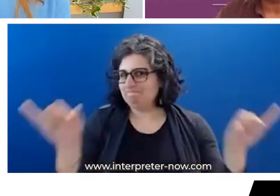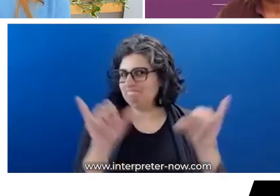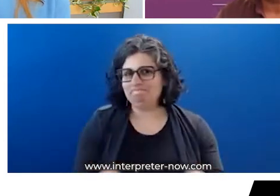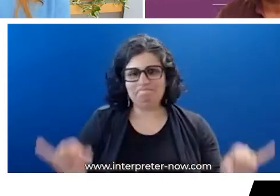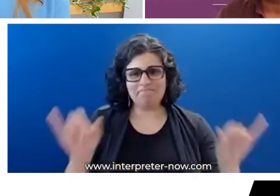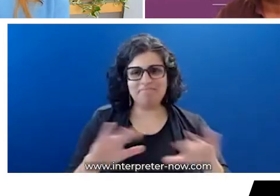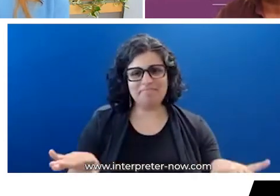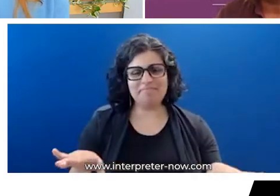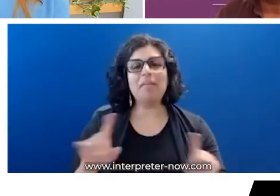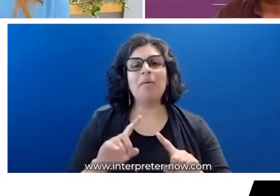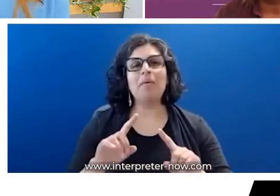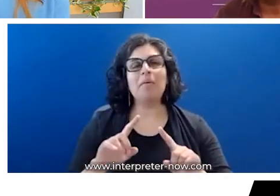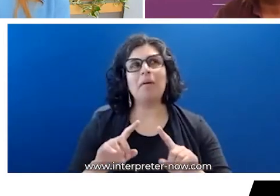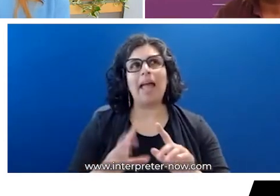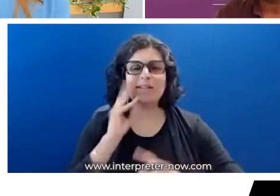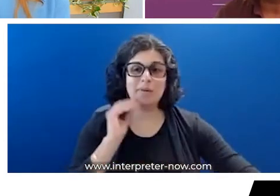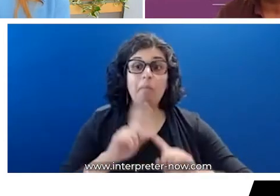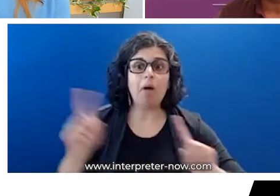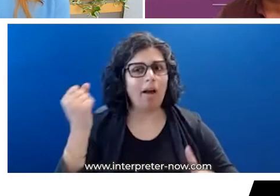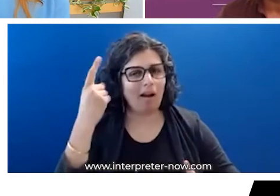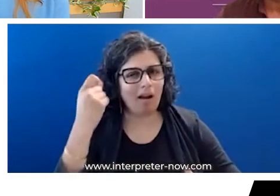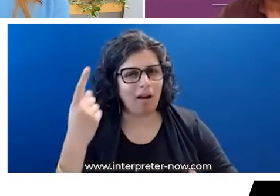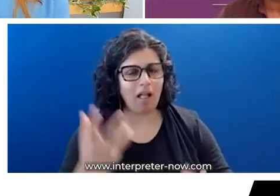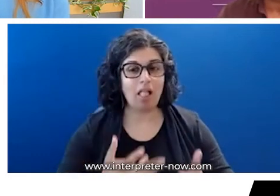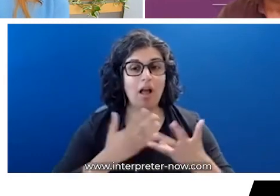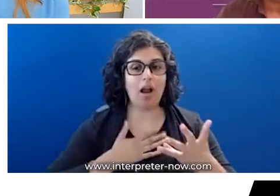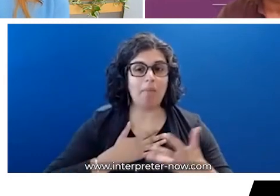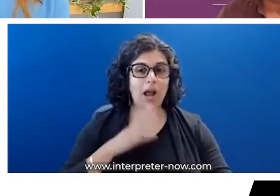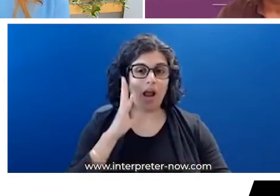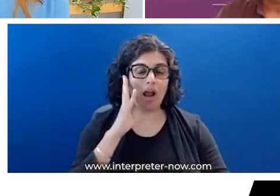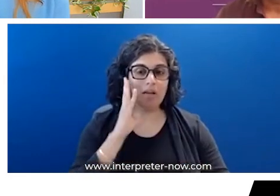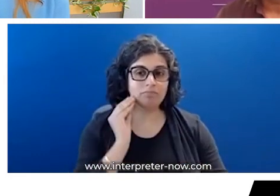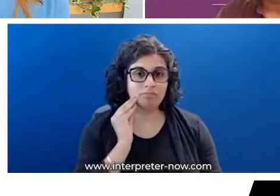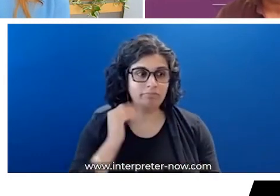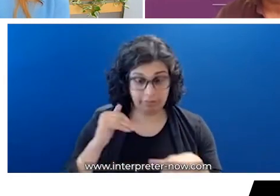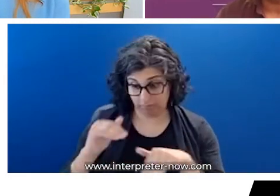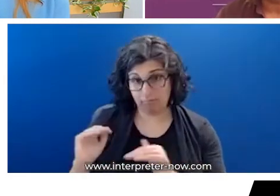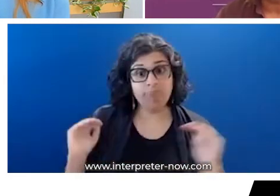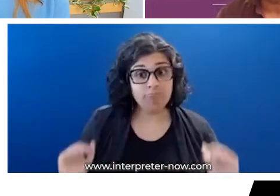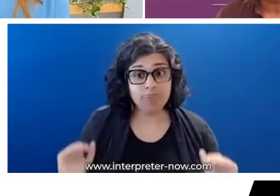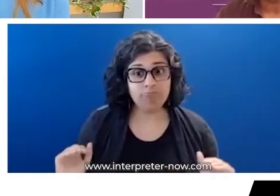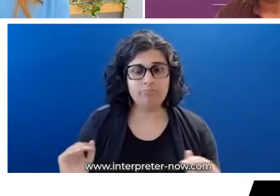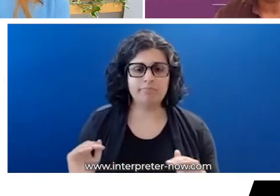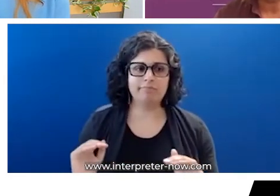But I will tell you that a lot of my childhood certainly has helped to influence how much